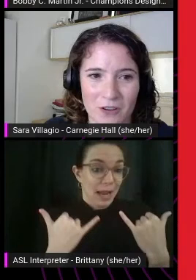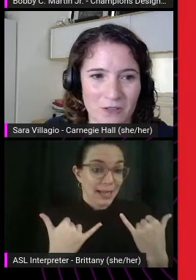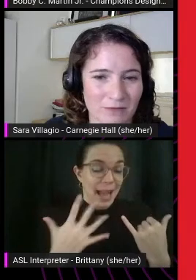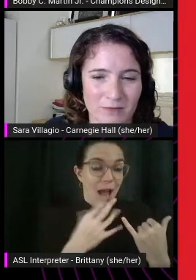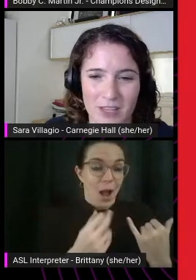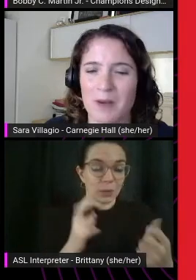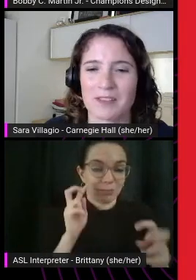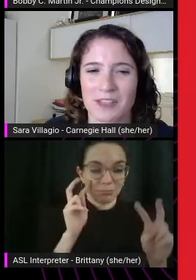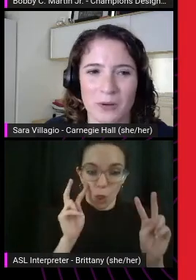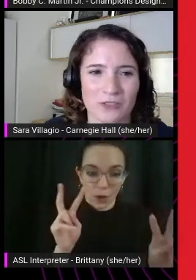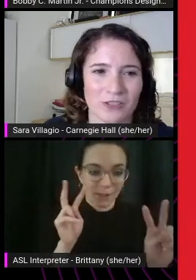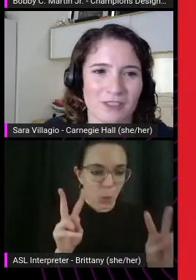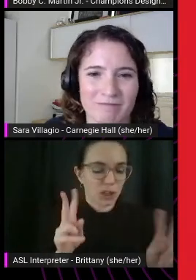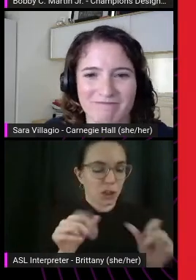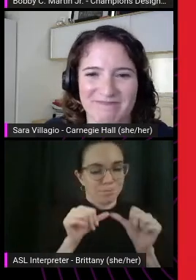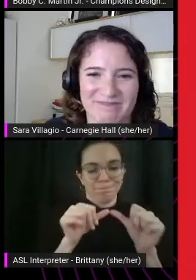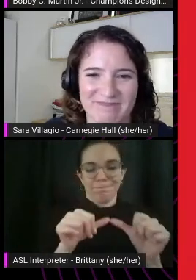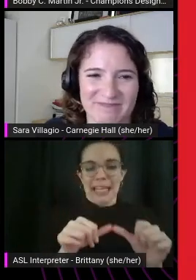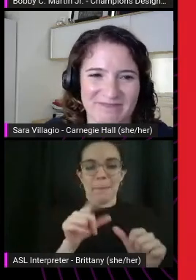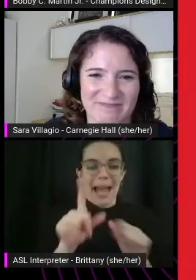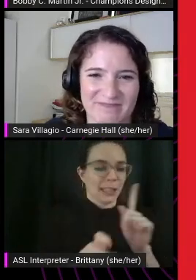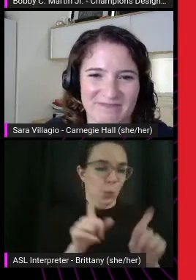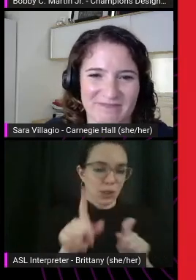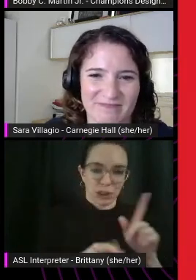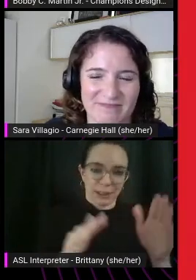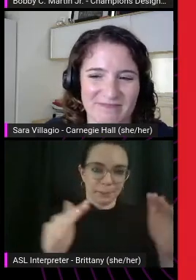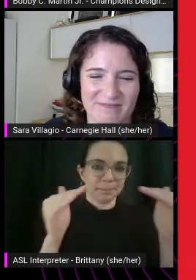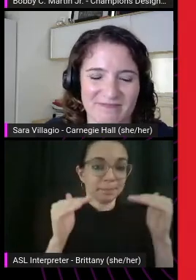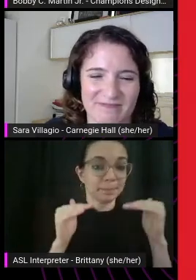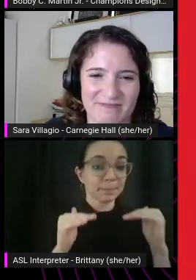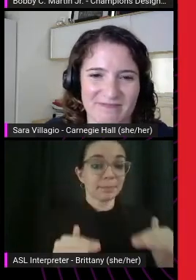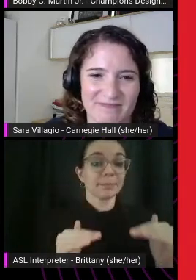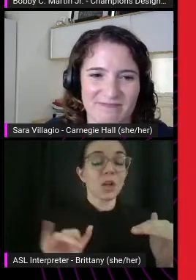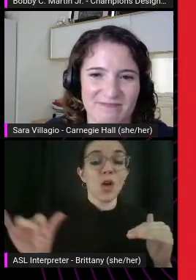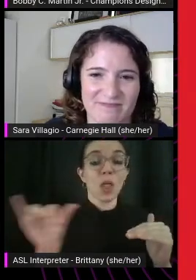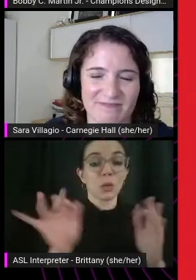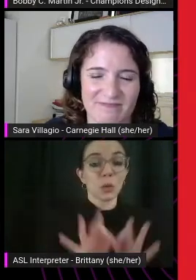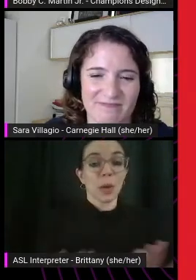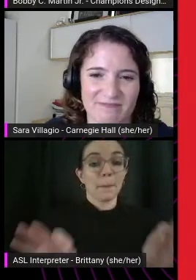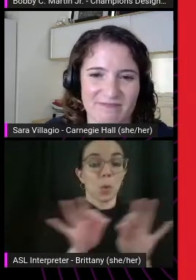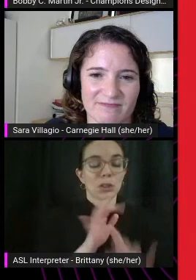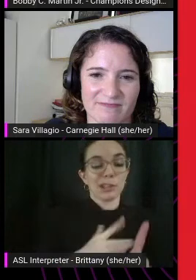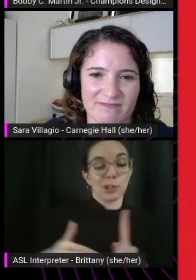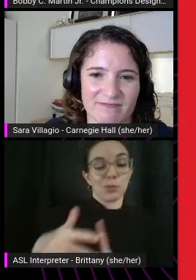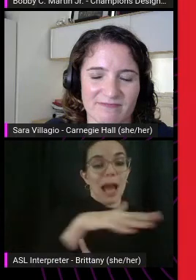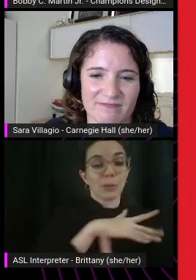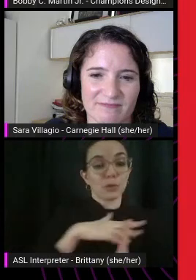So, keep asking questions. Well we also think it's important to surround yourself with the work.